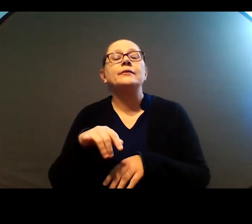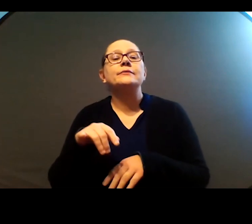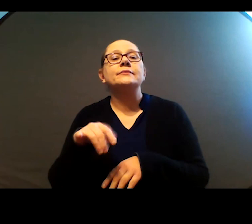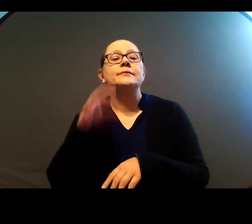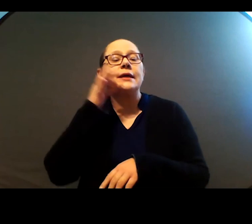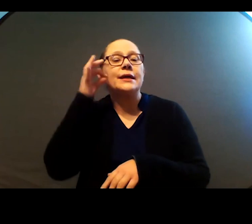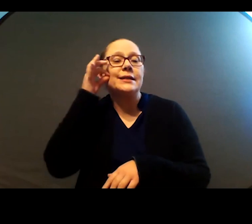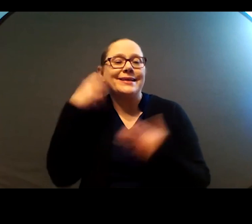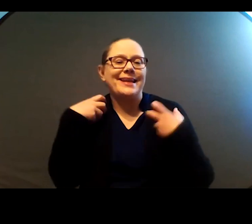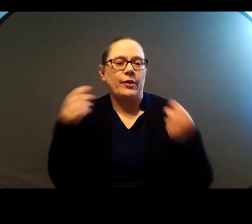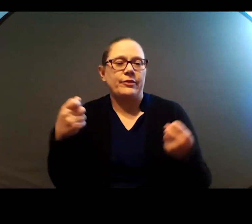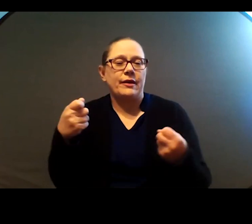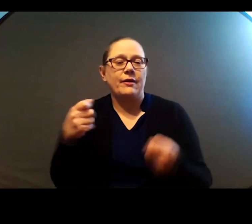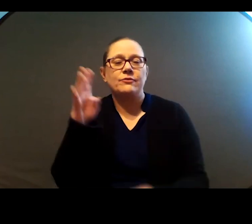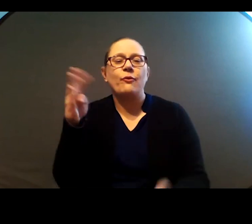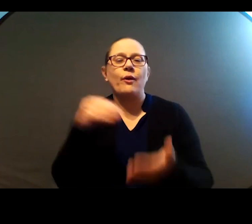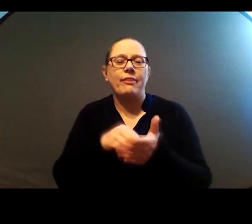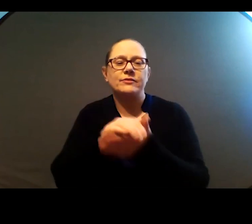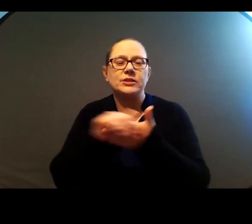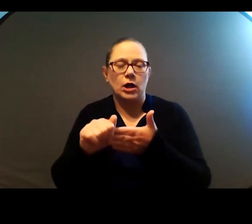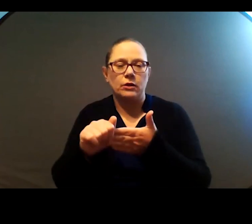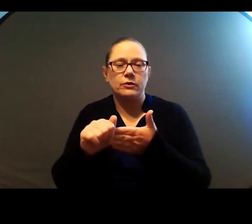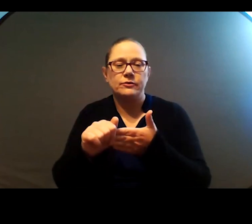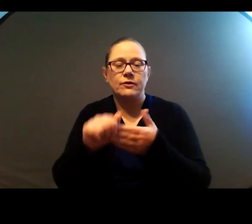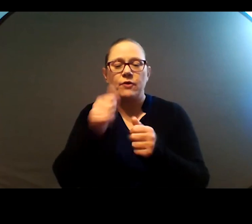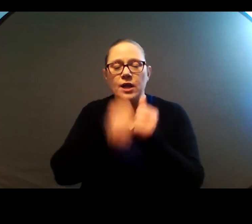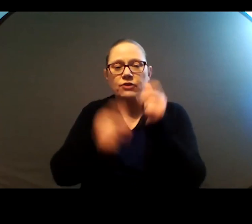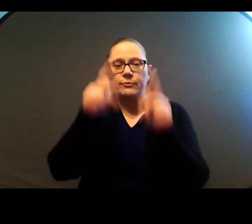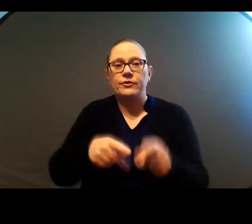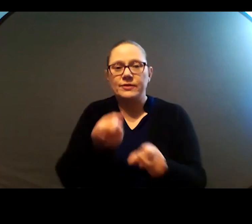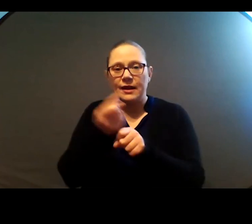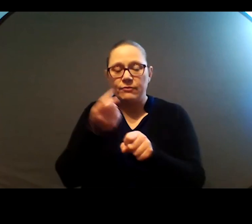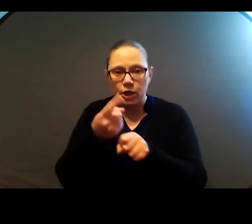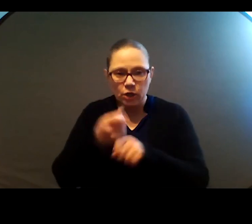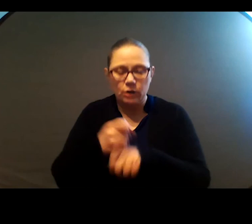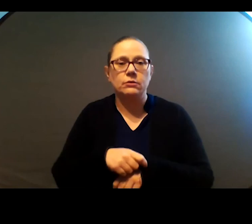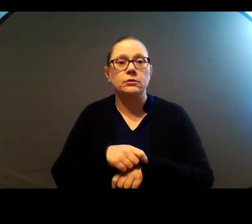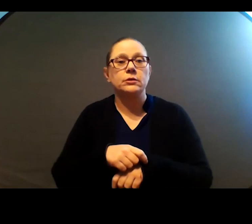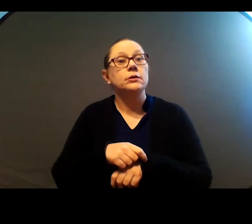not only do we have higher rates of chronic disease and disability we also have higher